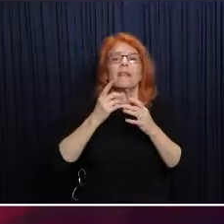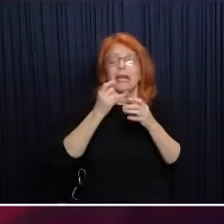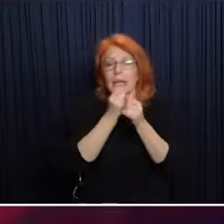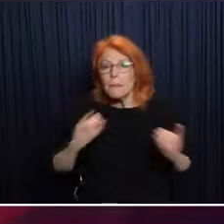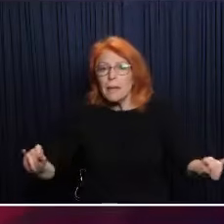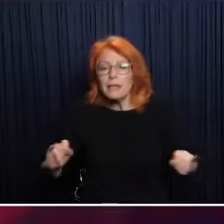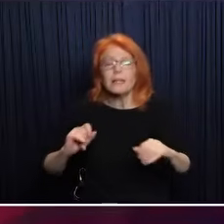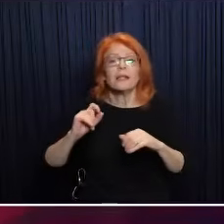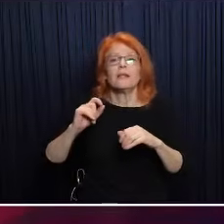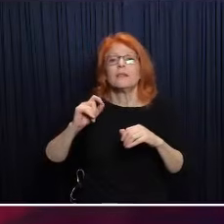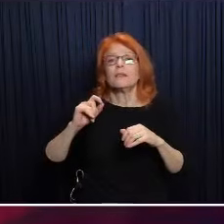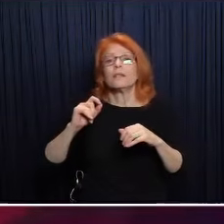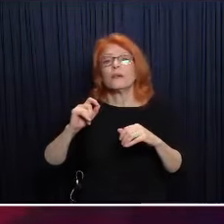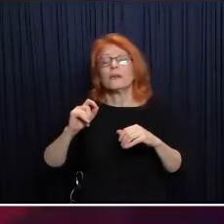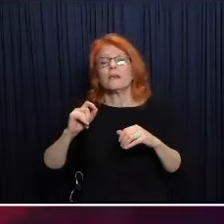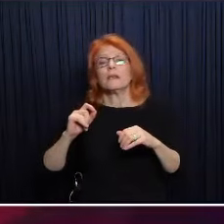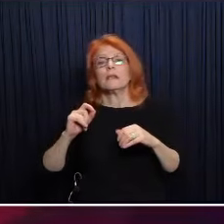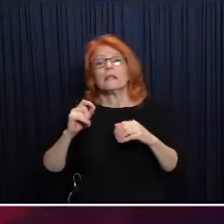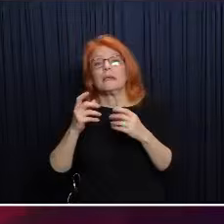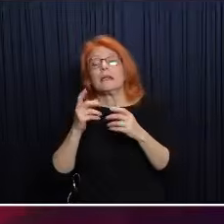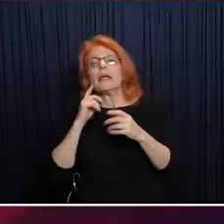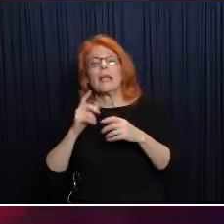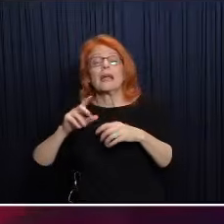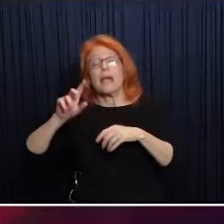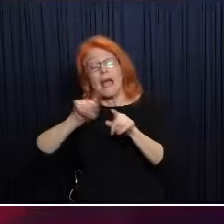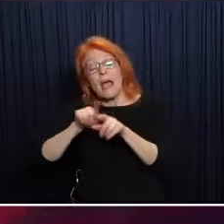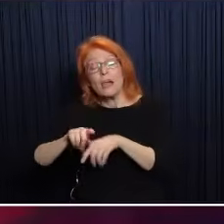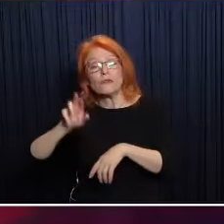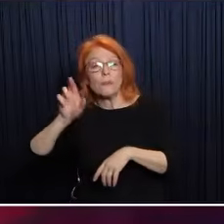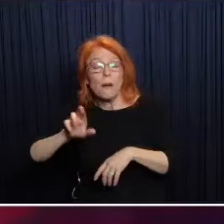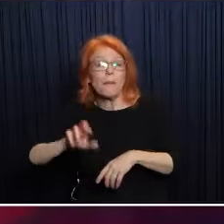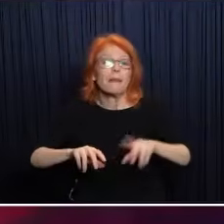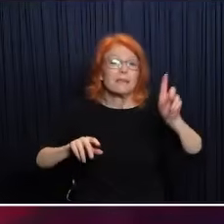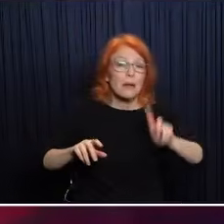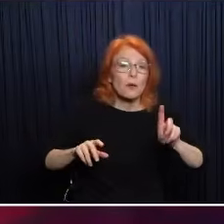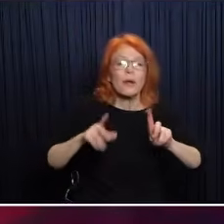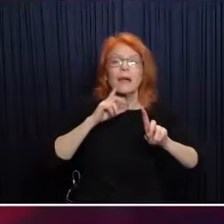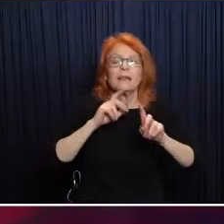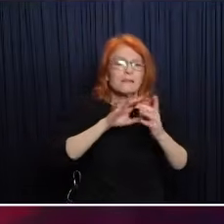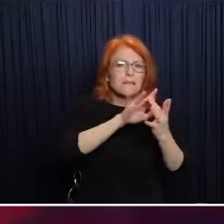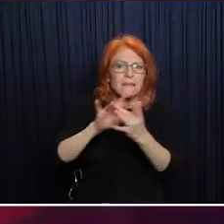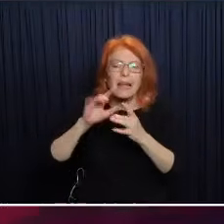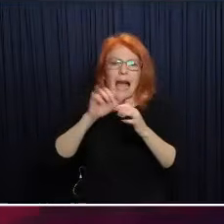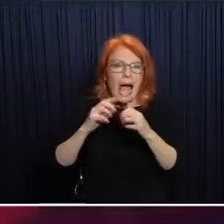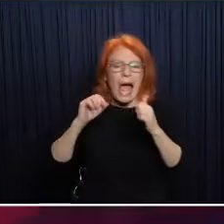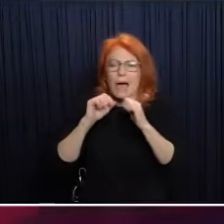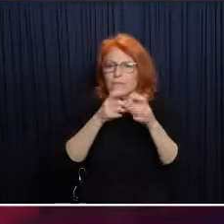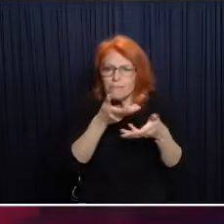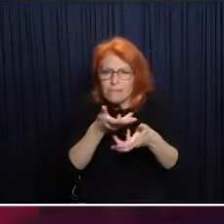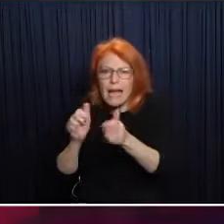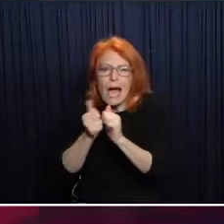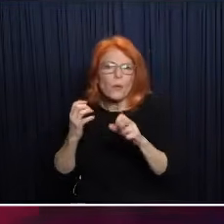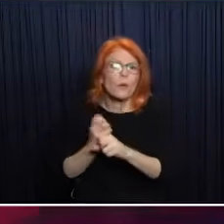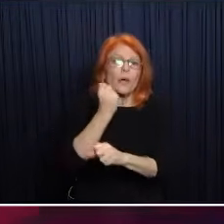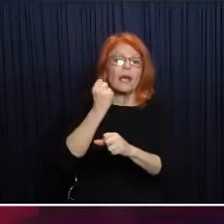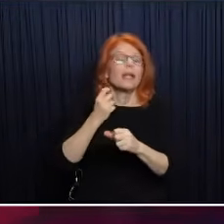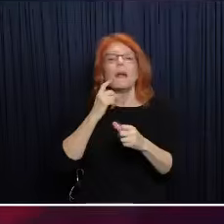TO REACH ACROSS AND SHARE THE POINTS OF VIEW WITH MY FELLOW